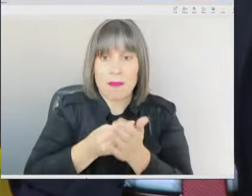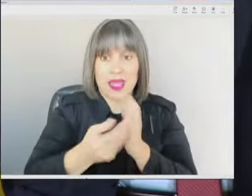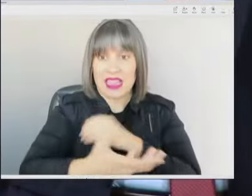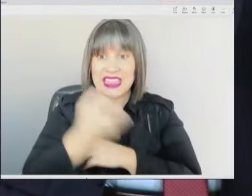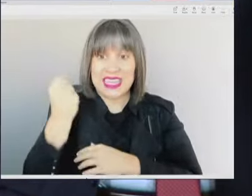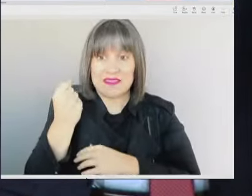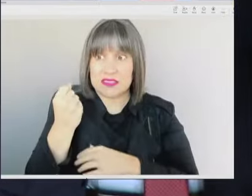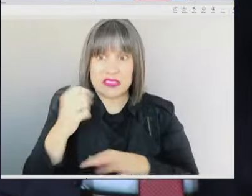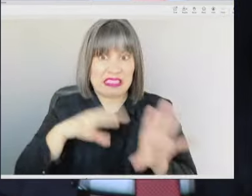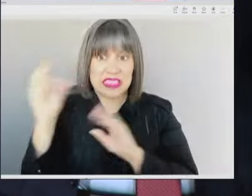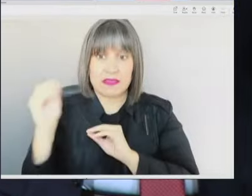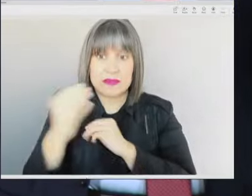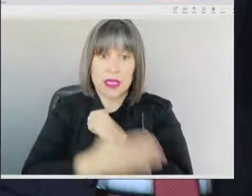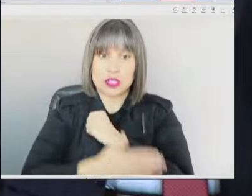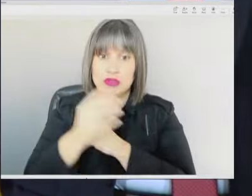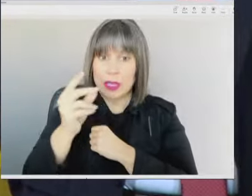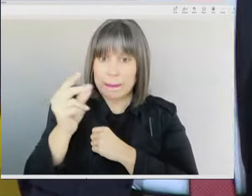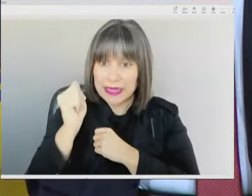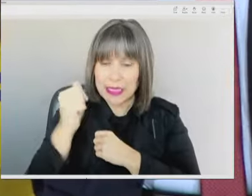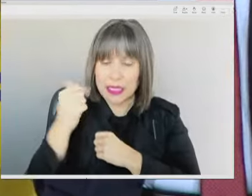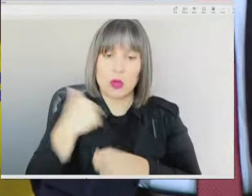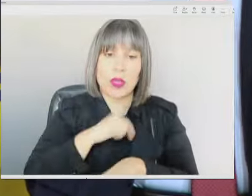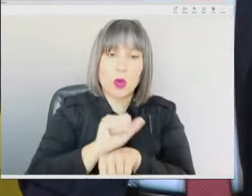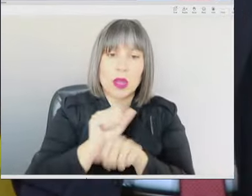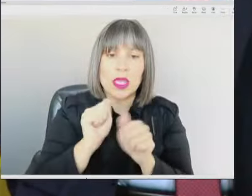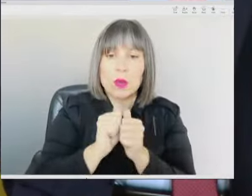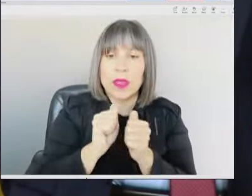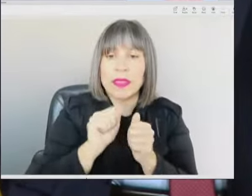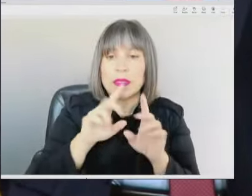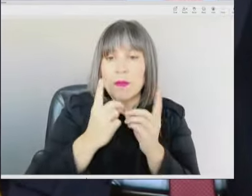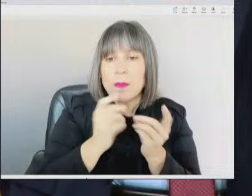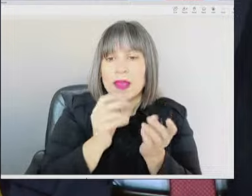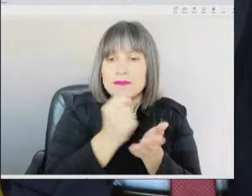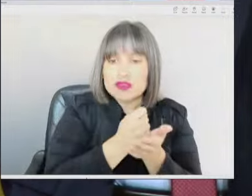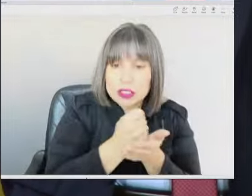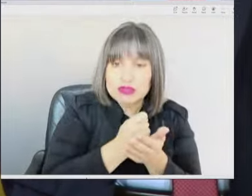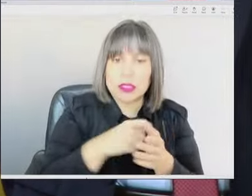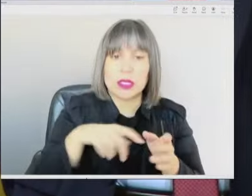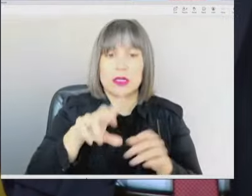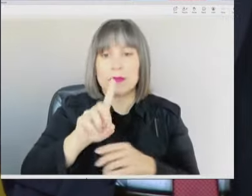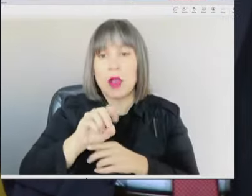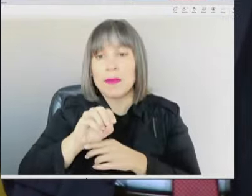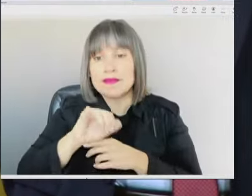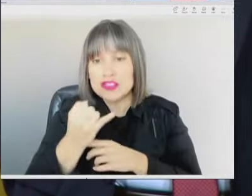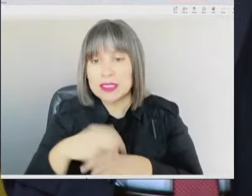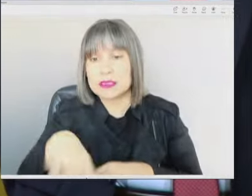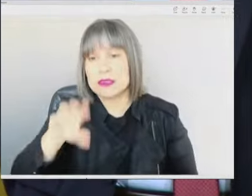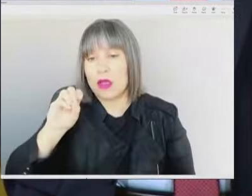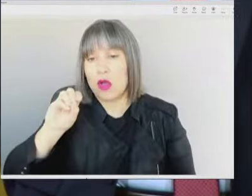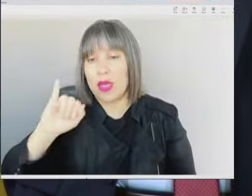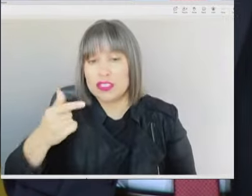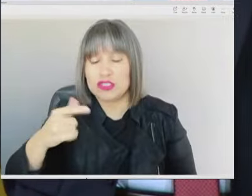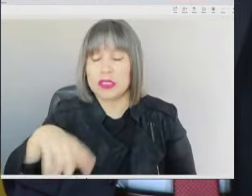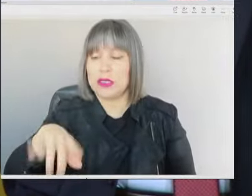So we are working with Treasury and Department of Justice, OIG, FBI, all of us together. Everyone